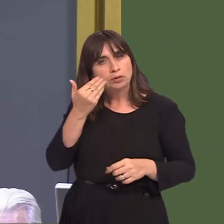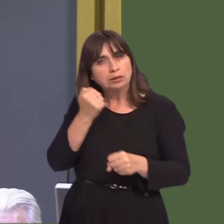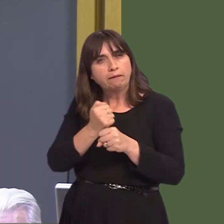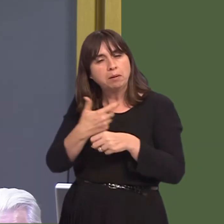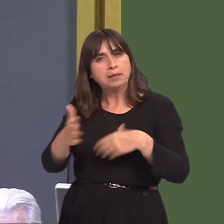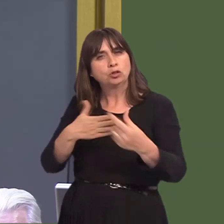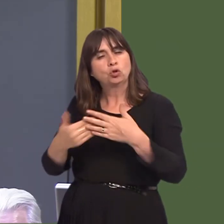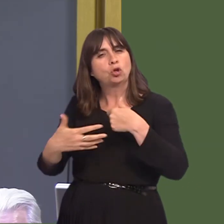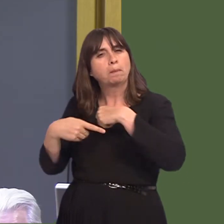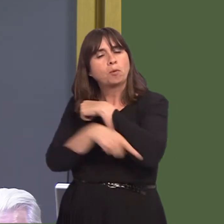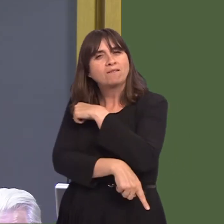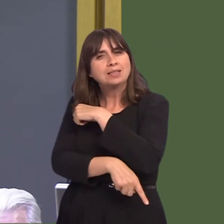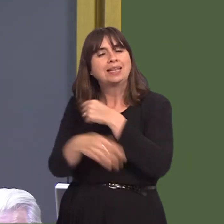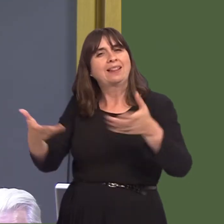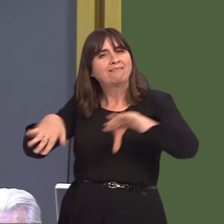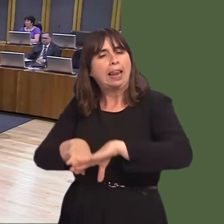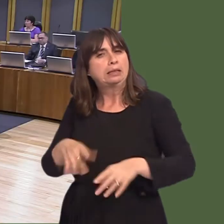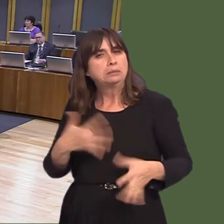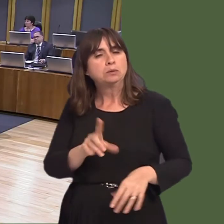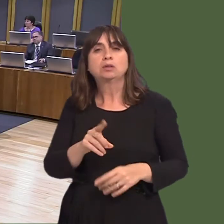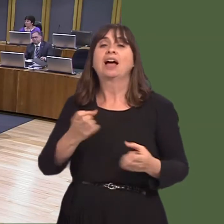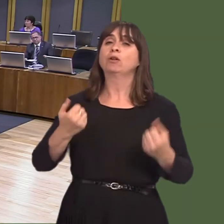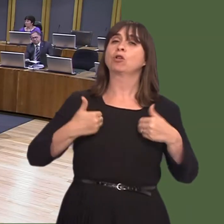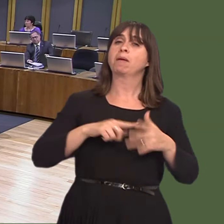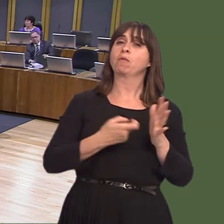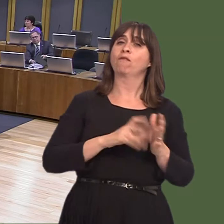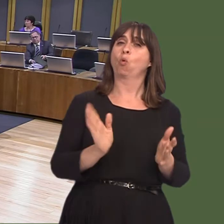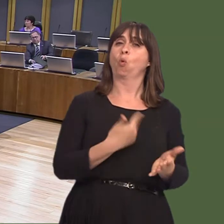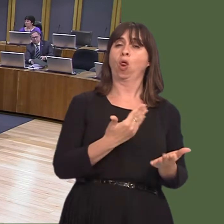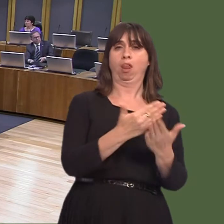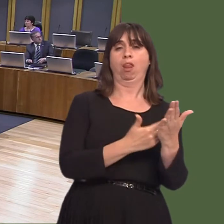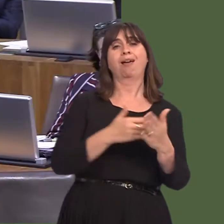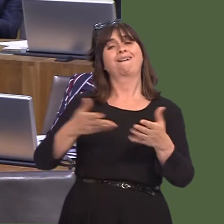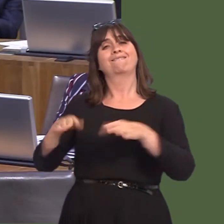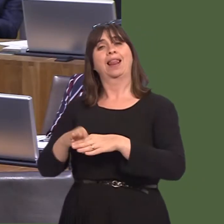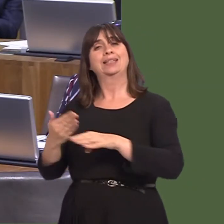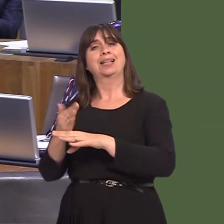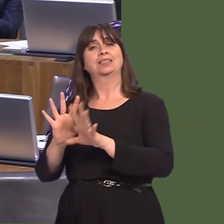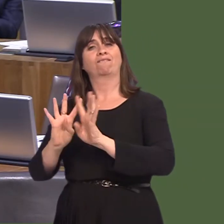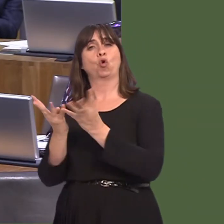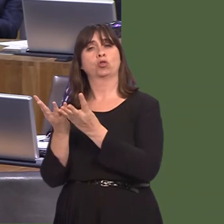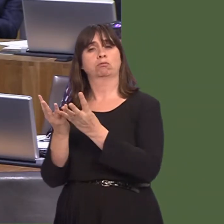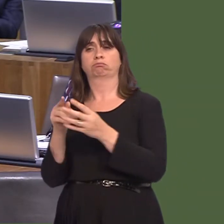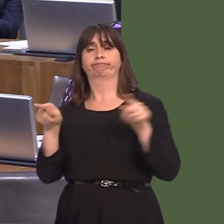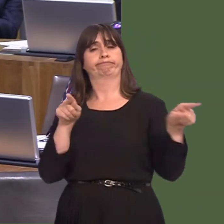OAQ52232 Carwyn Jones AM: If we look at 'Prosperity for All' and the Valleys taskforce, for example, they are about improving people's lives through